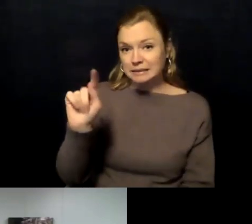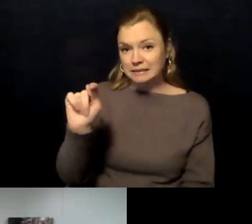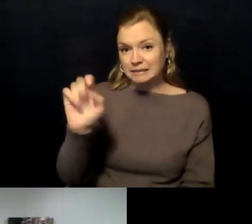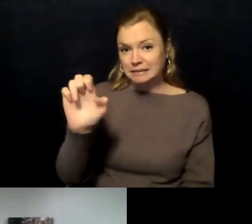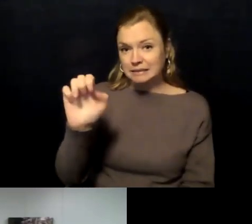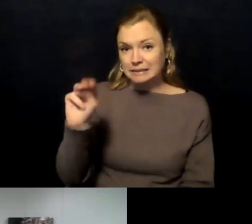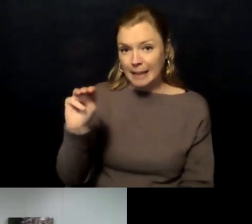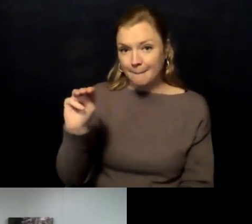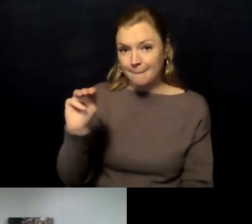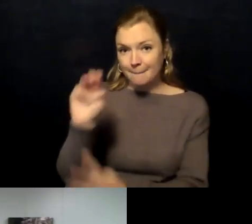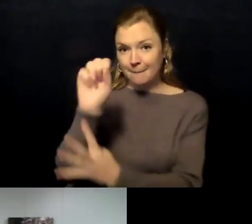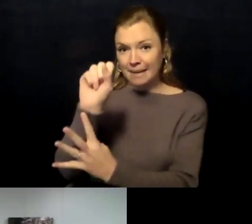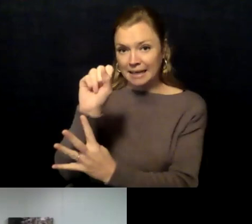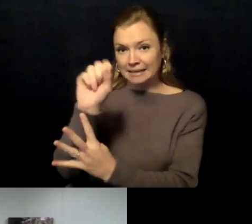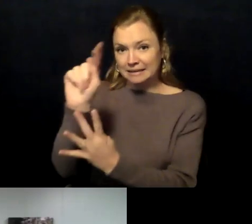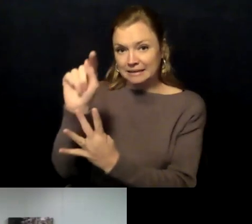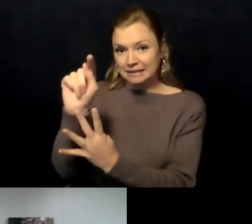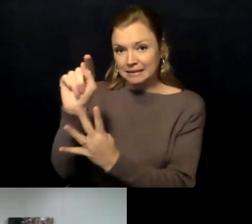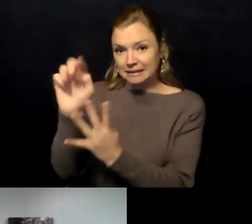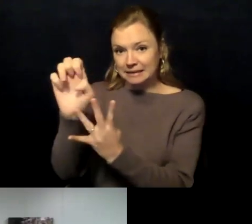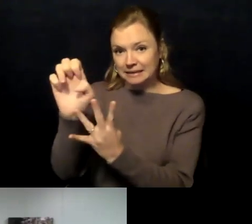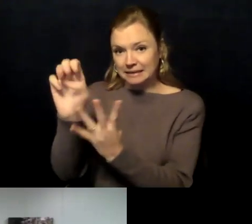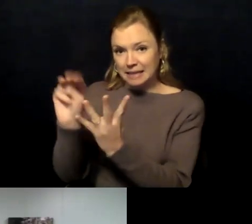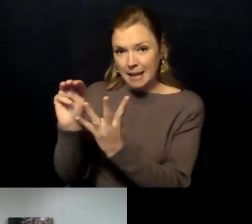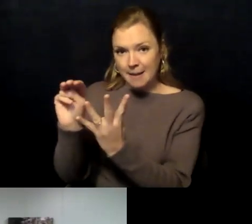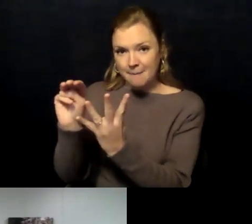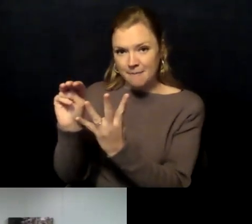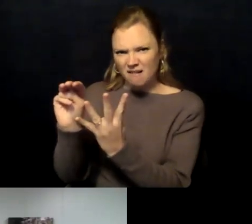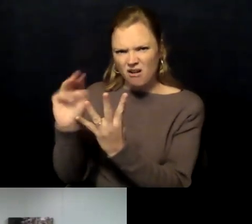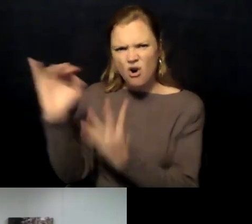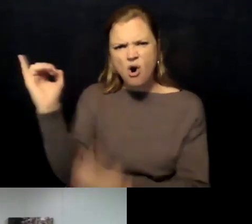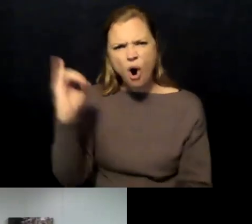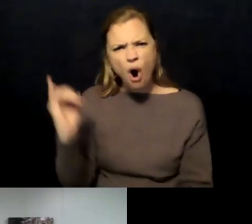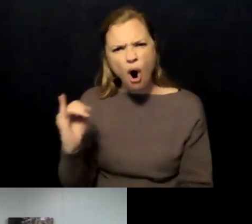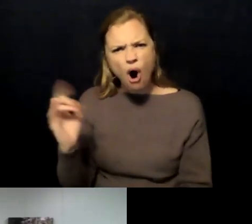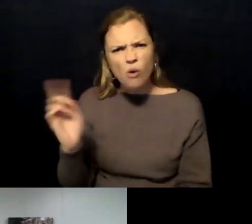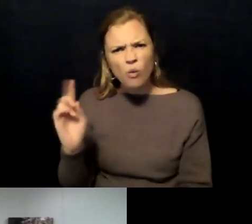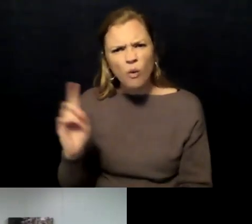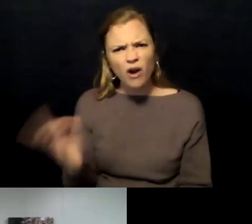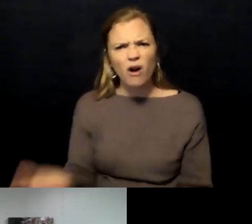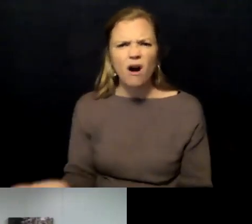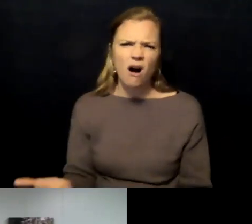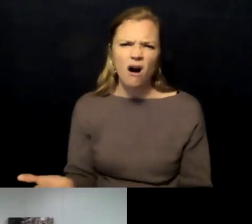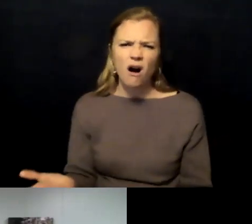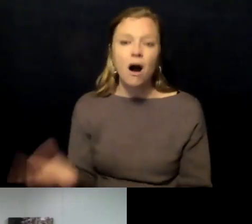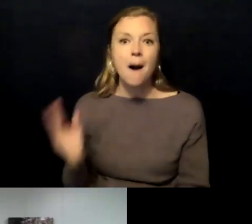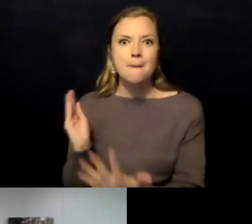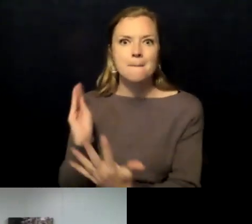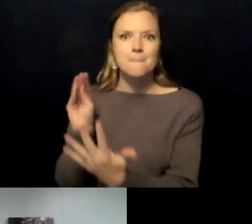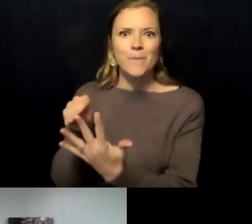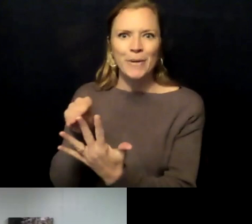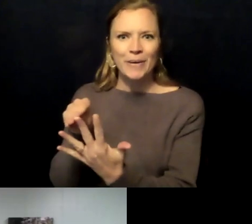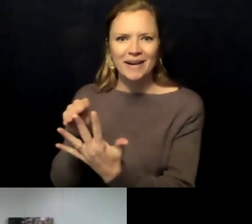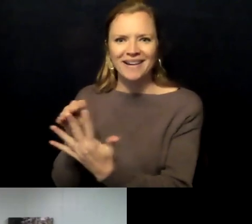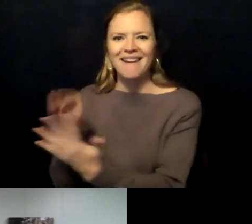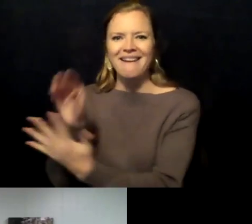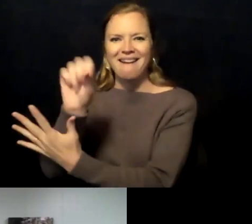art is certainly a very big part of what I do, what we do.